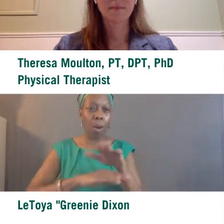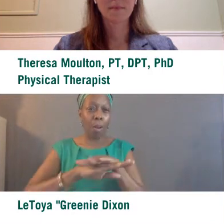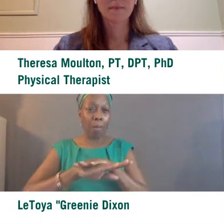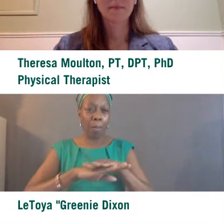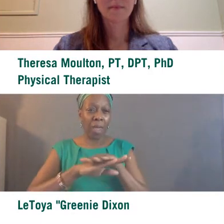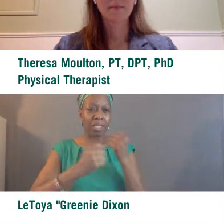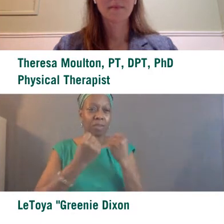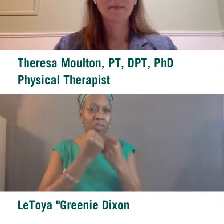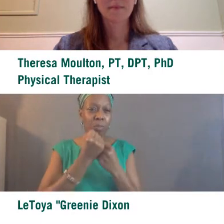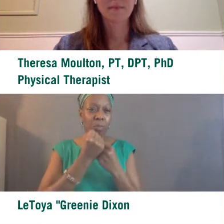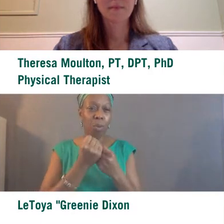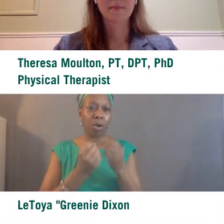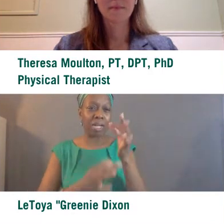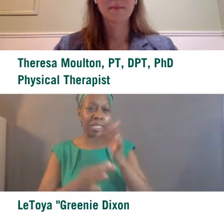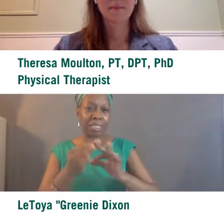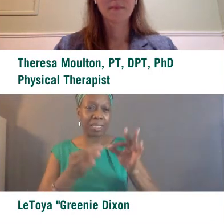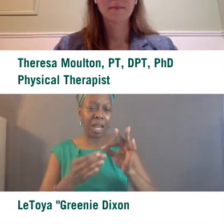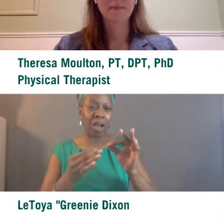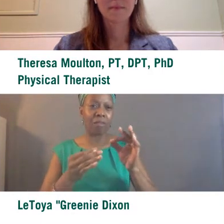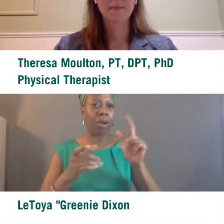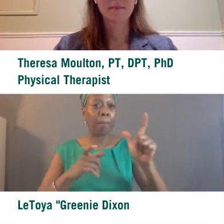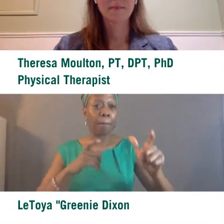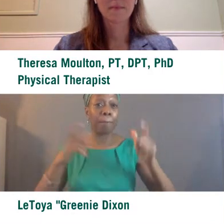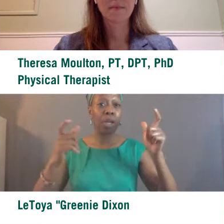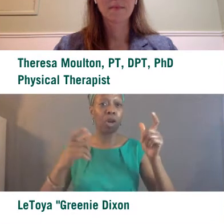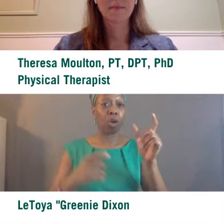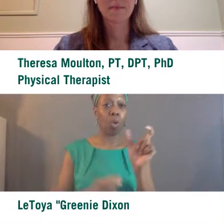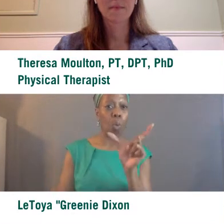I'm gonna ask maybe Sudarshan to comment